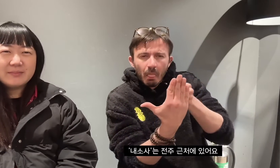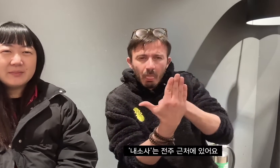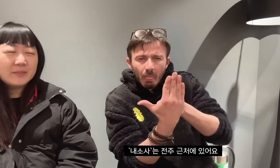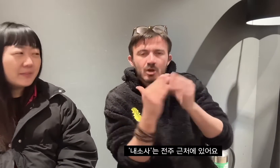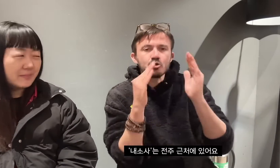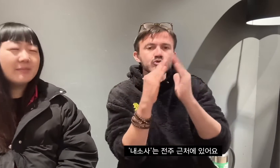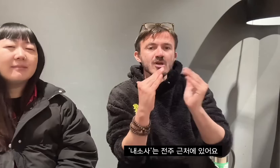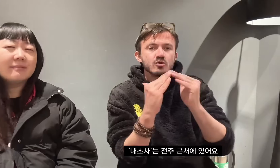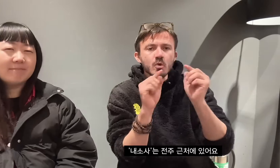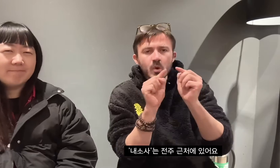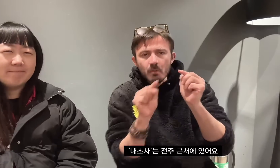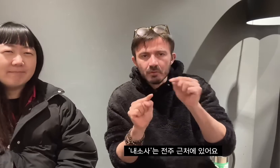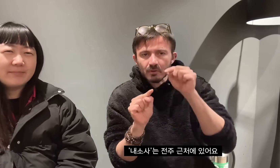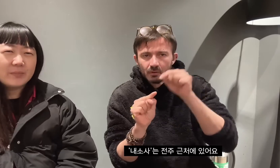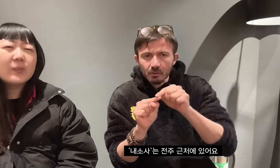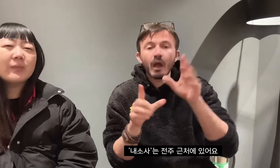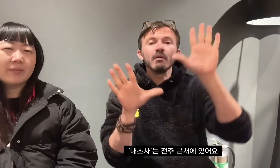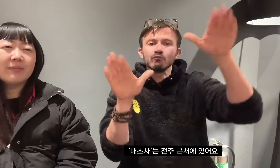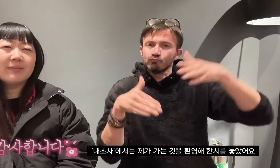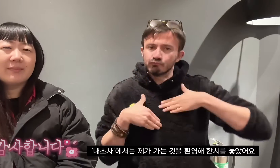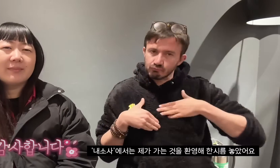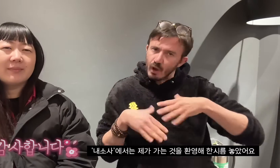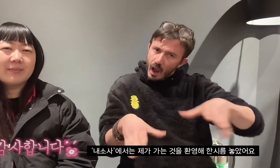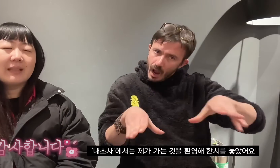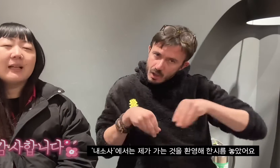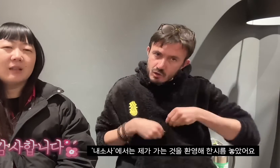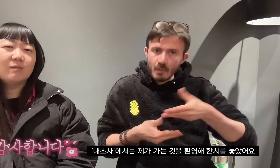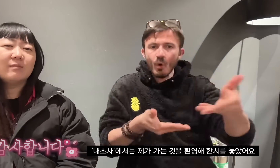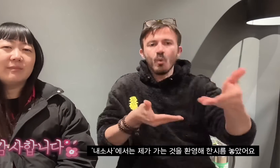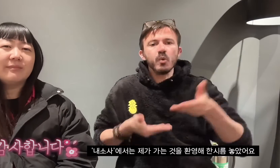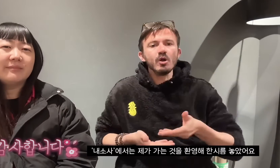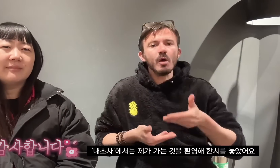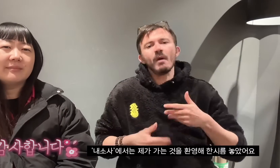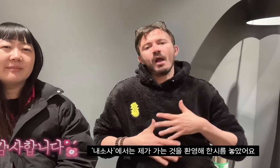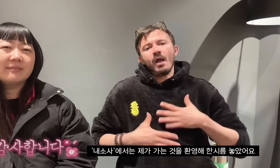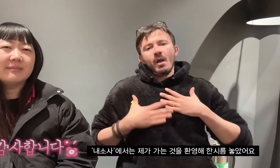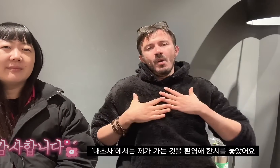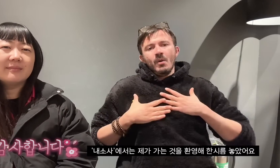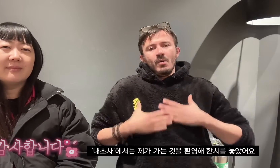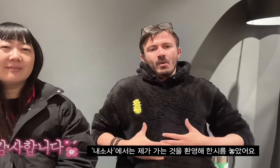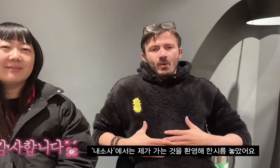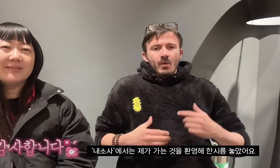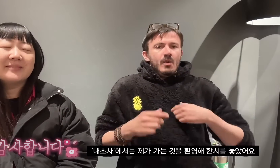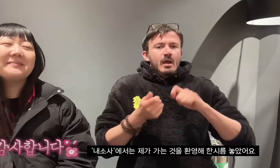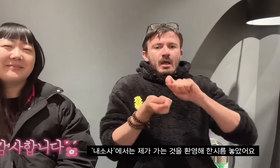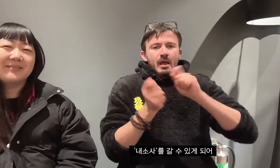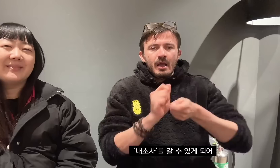'Naesosa' is near Jeonju. 'Naesosa' welcomed me to go and let it go.